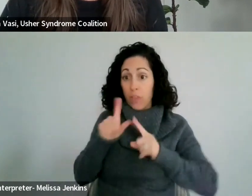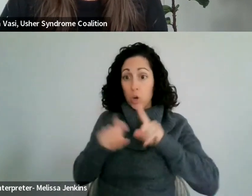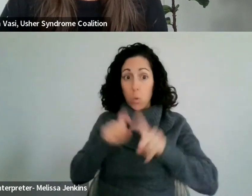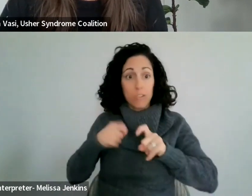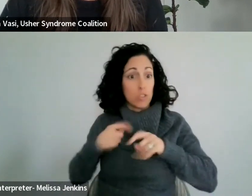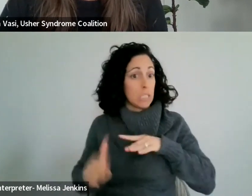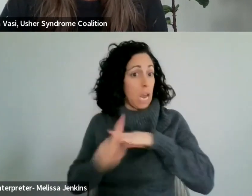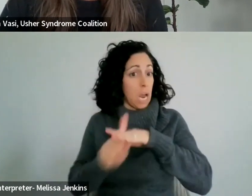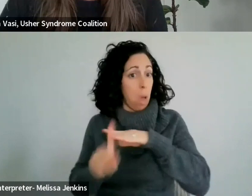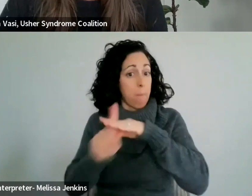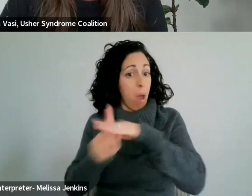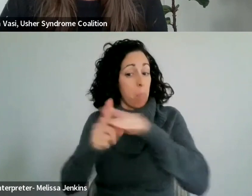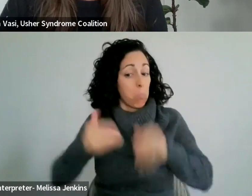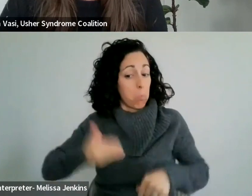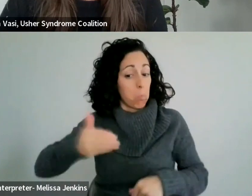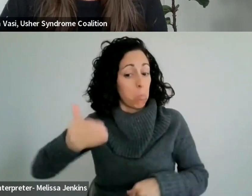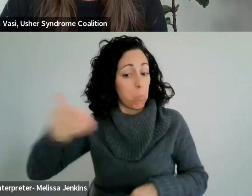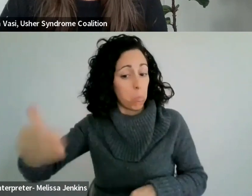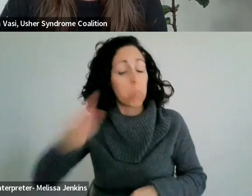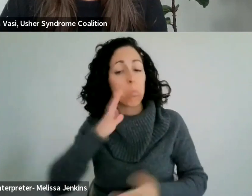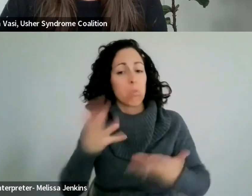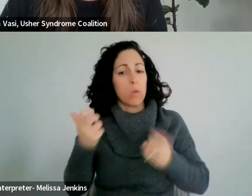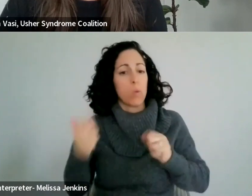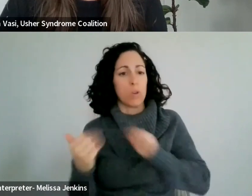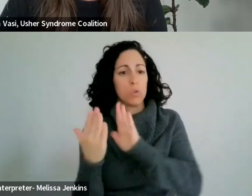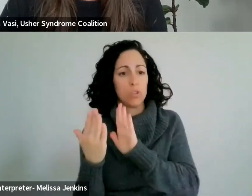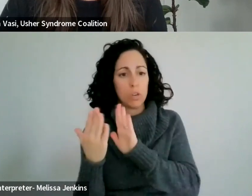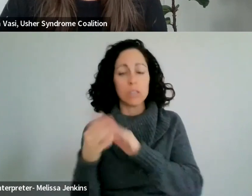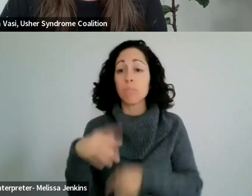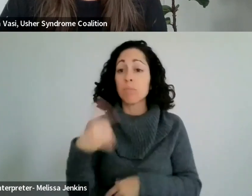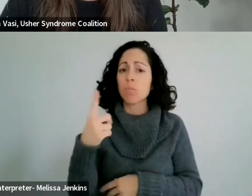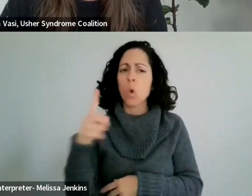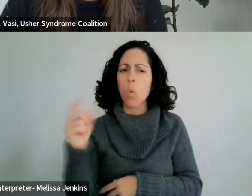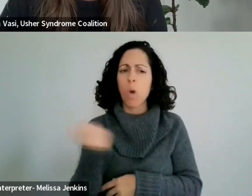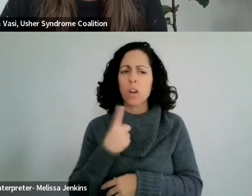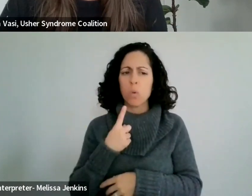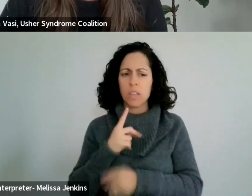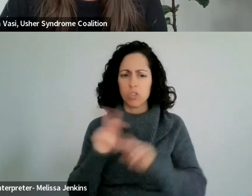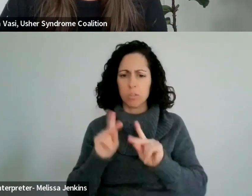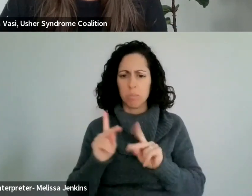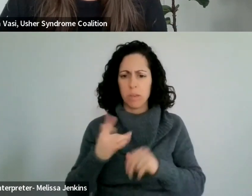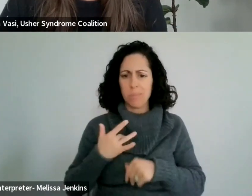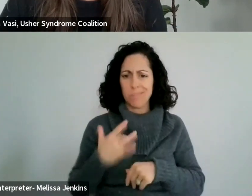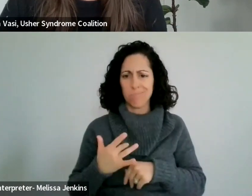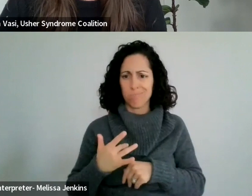One question we hear often is can we dose patients younger